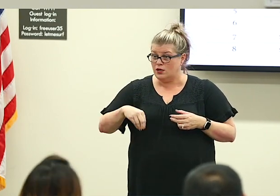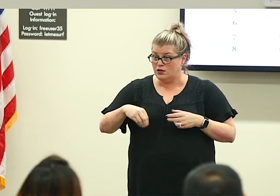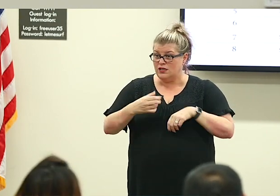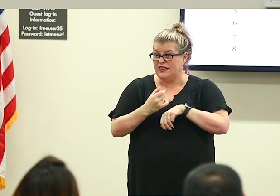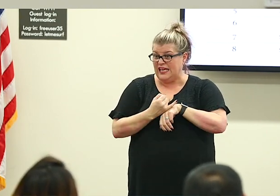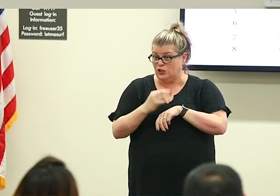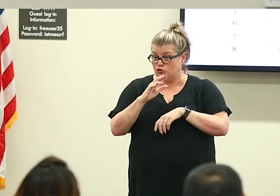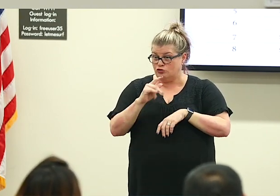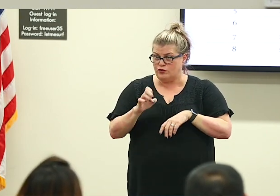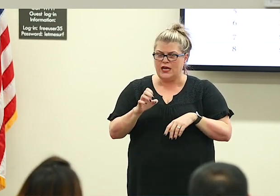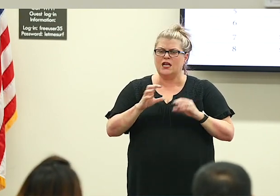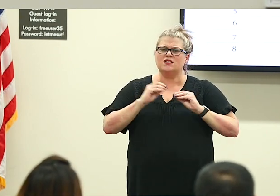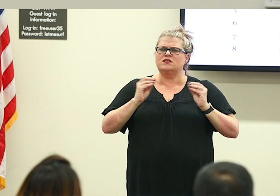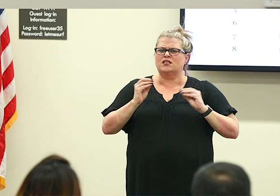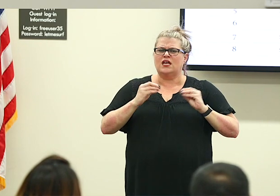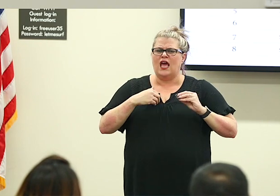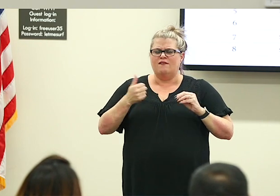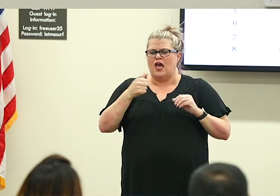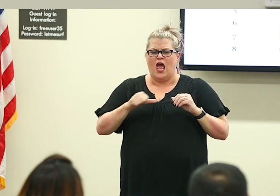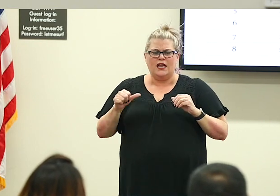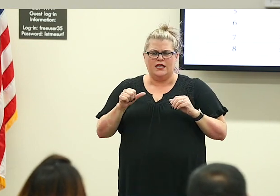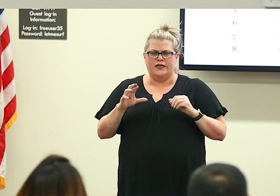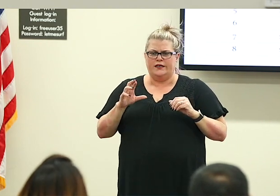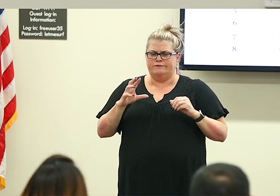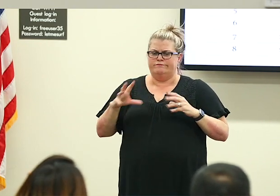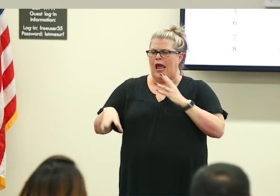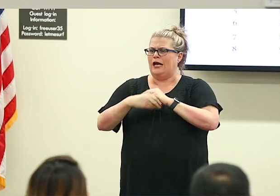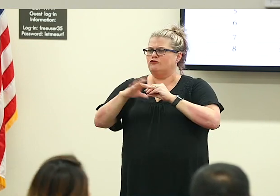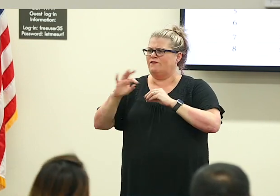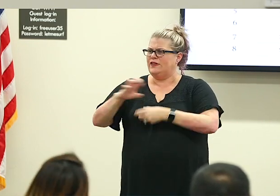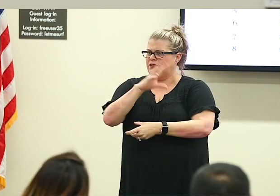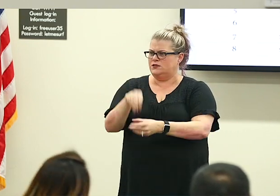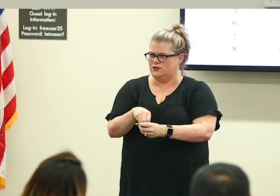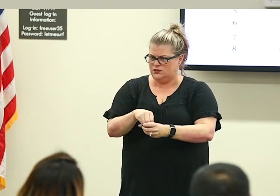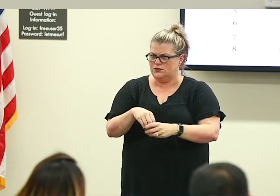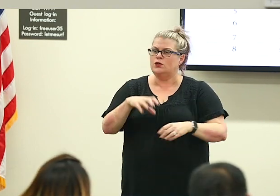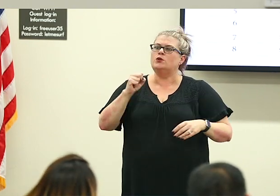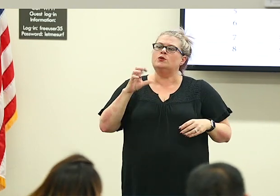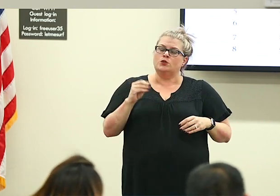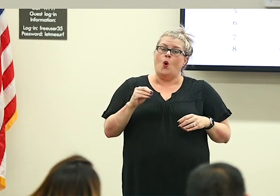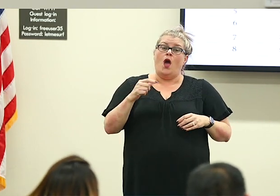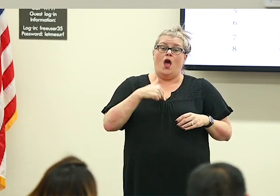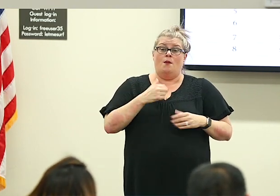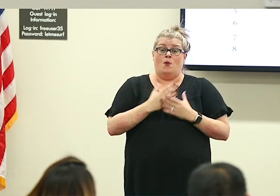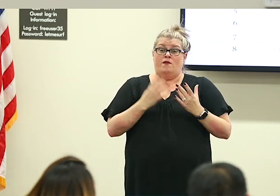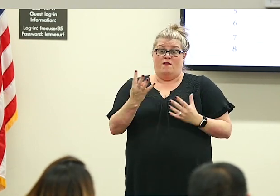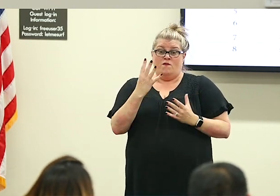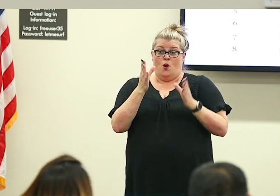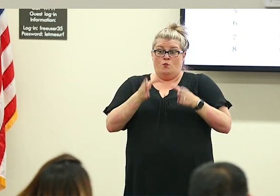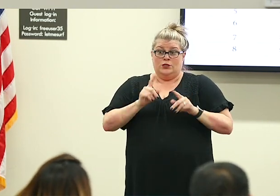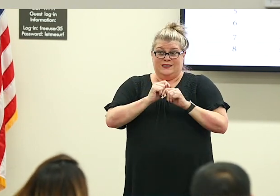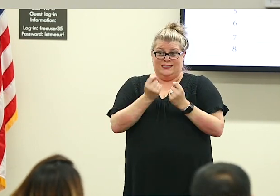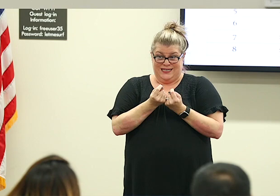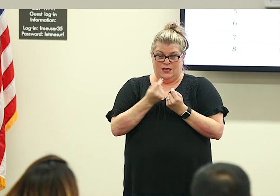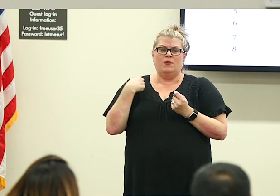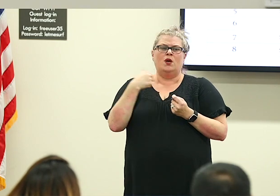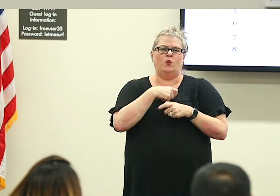the lender paid closing cost. I'm part of a four-person team, and we sit out of San Francisco, and we process all of our applications